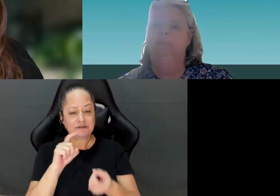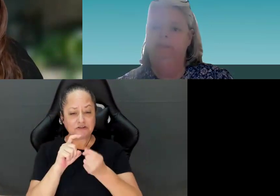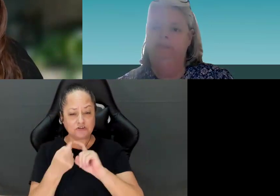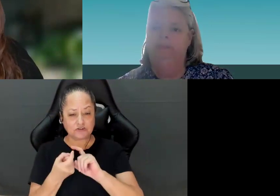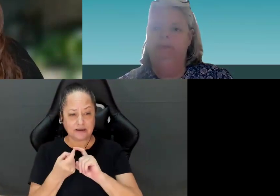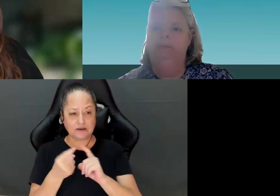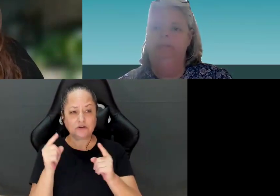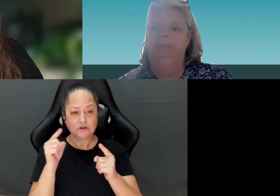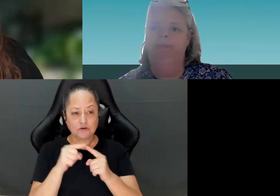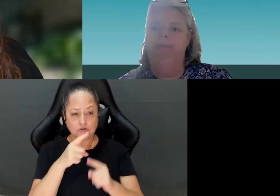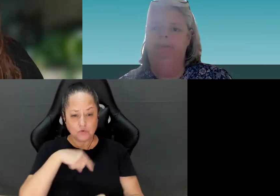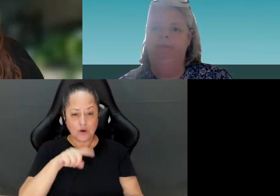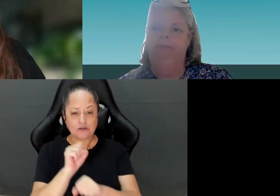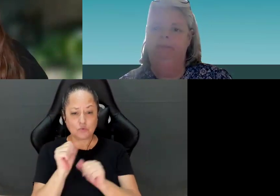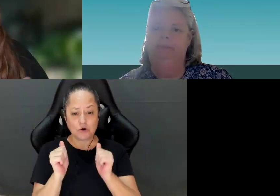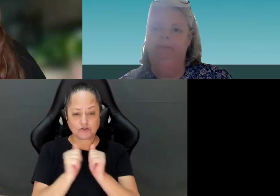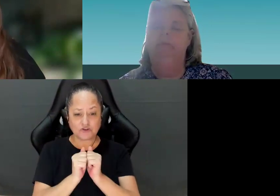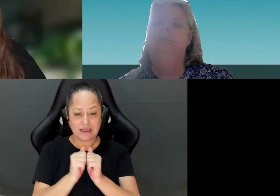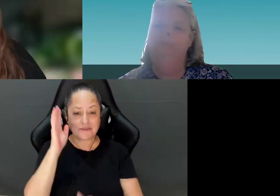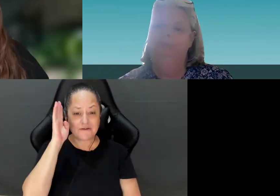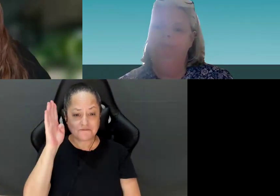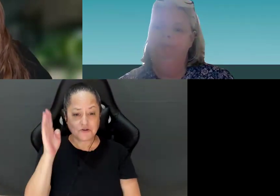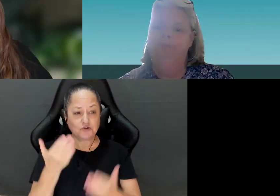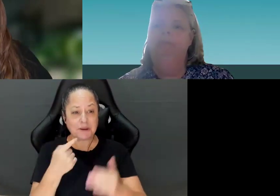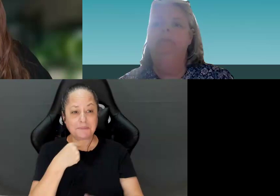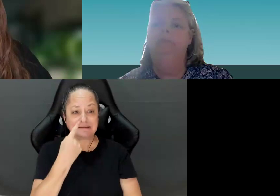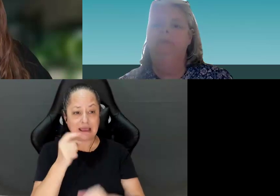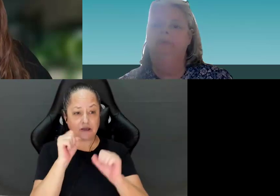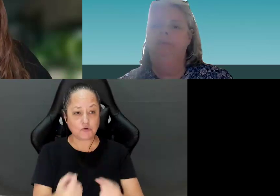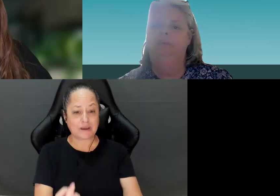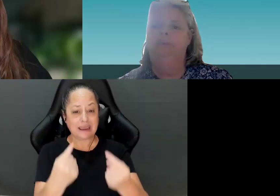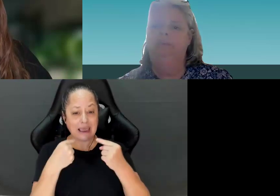in order for us to work together in the future. And we might tell you you can come back in six months.